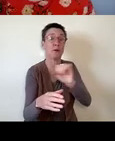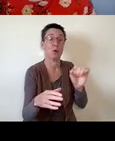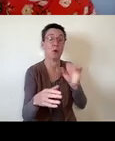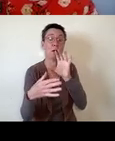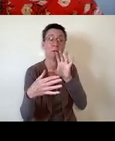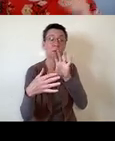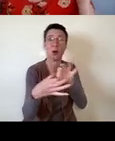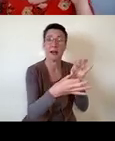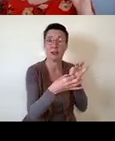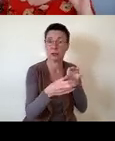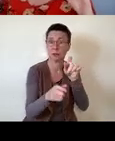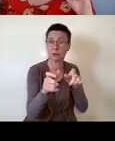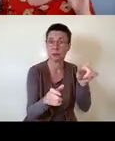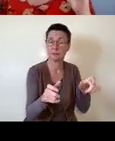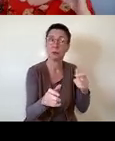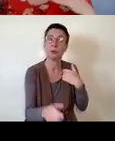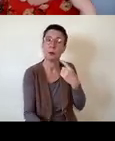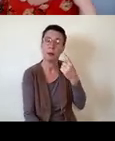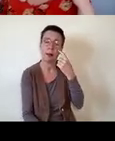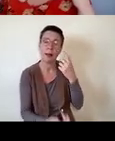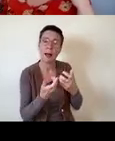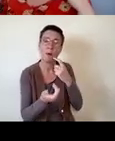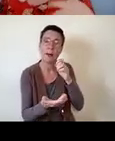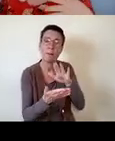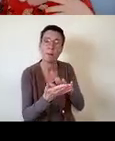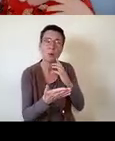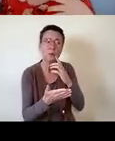It's doing this to see how it performs, to see if people engage with it.